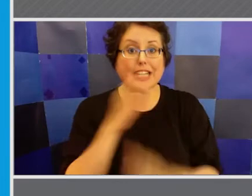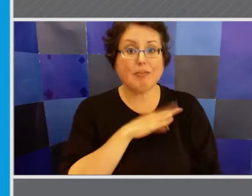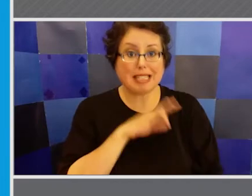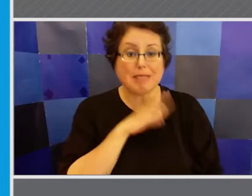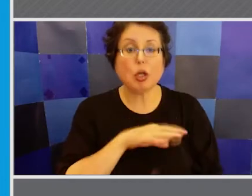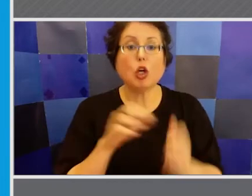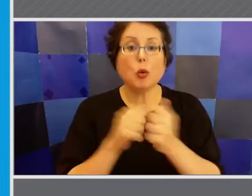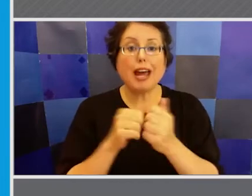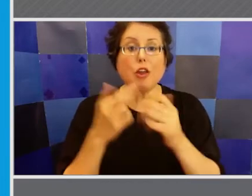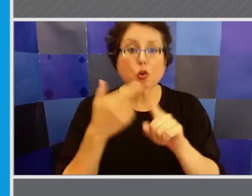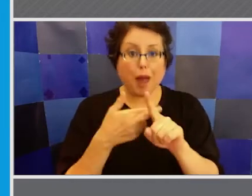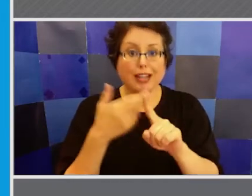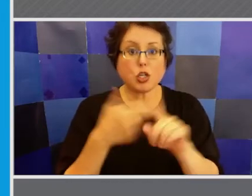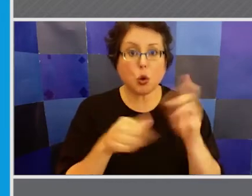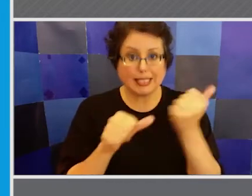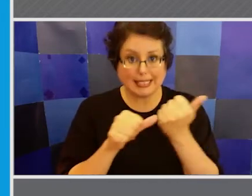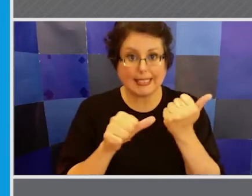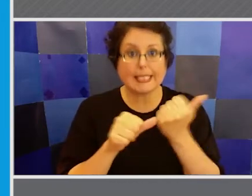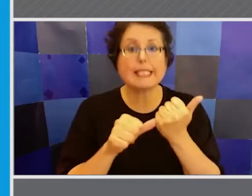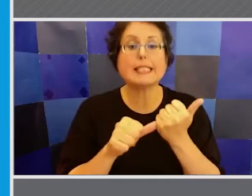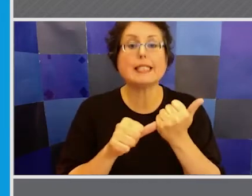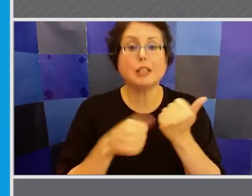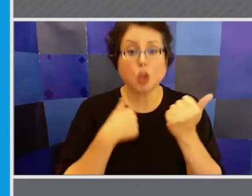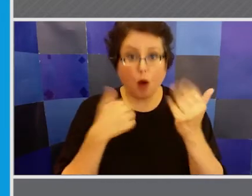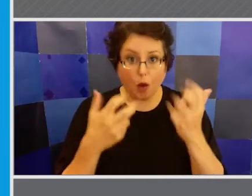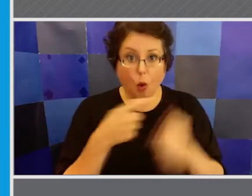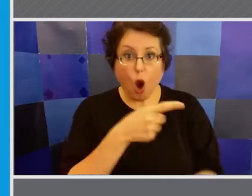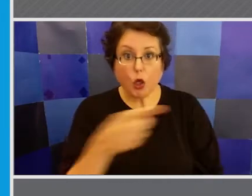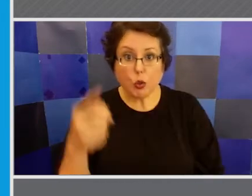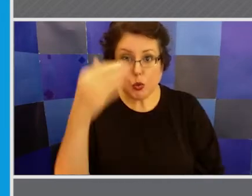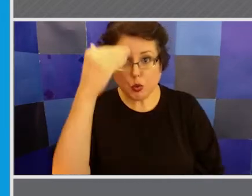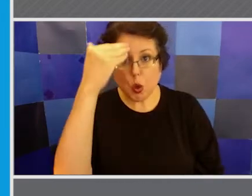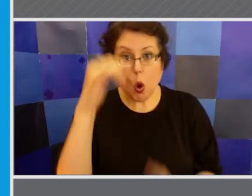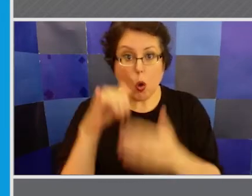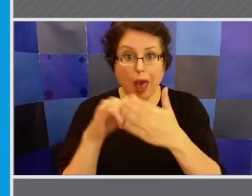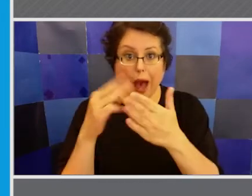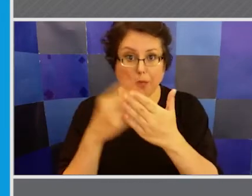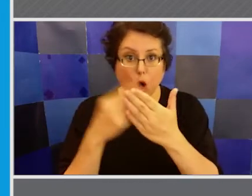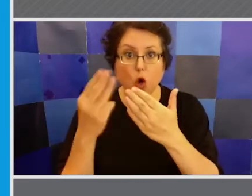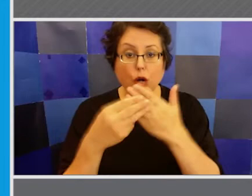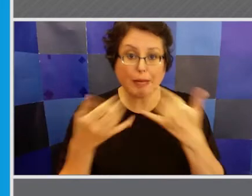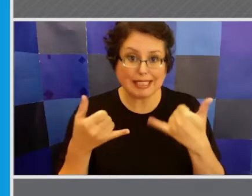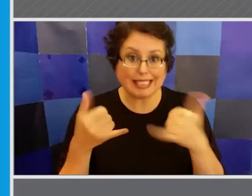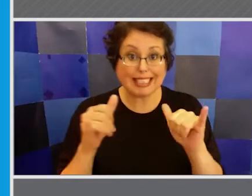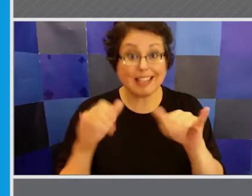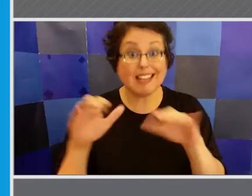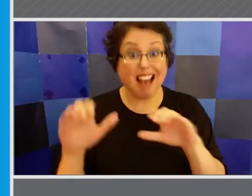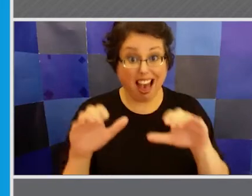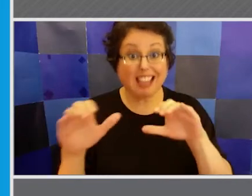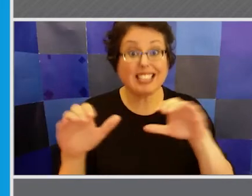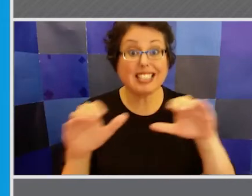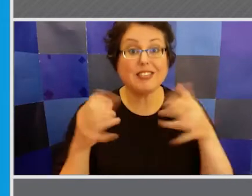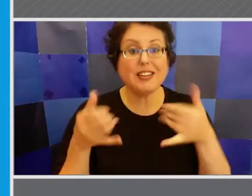So, just wanted to make sure people knew that program is still active still taking applications